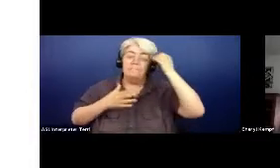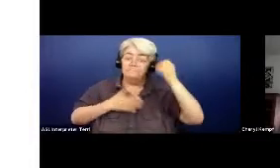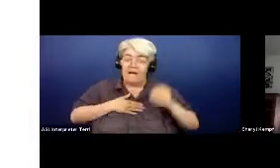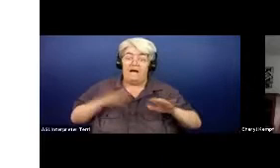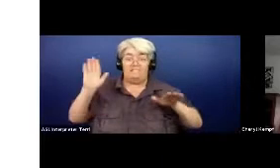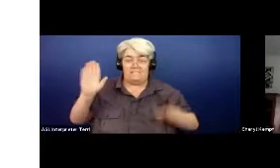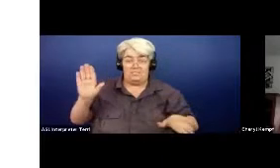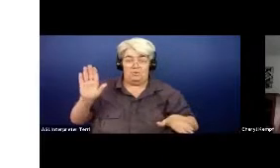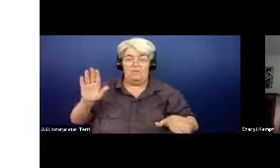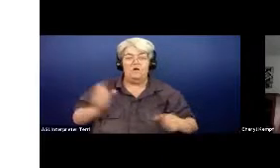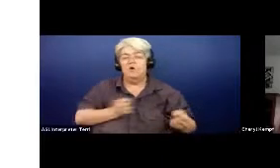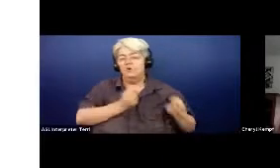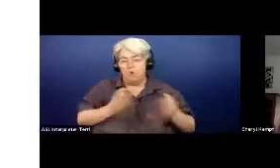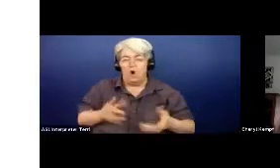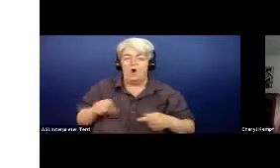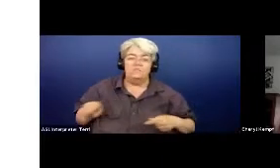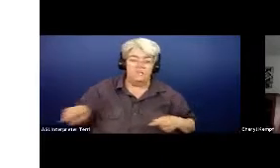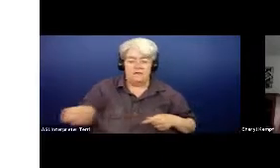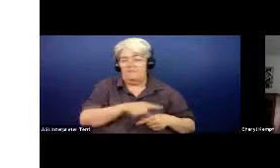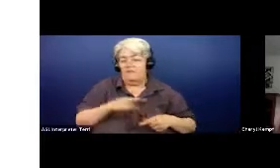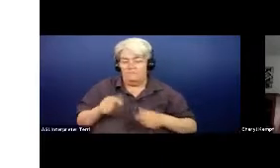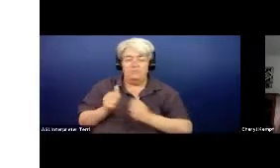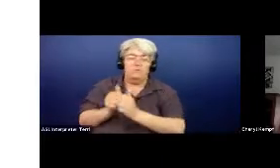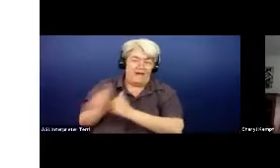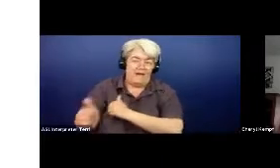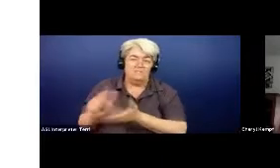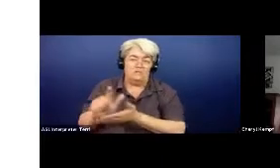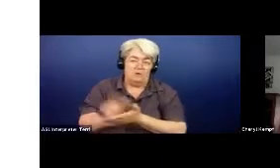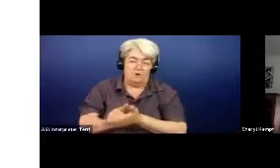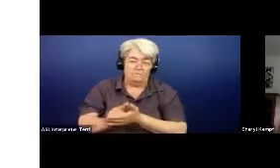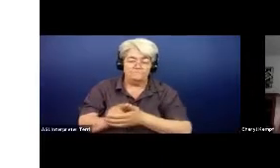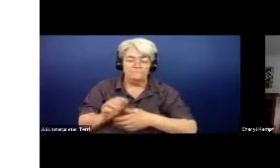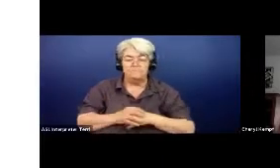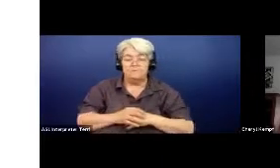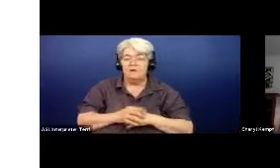is what passed and become the basis for that bill. It passed almost unanimously through